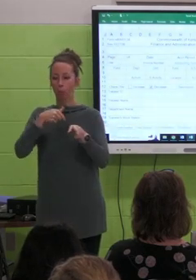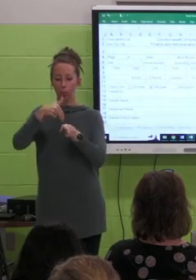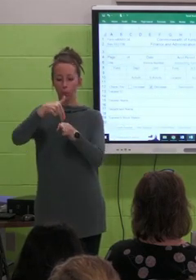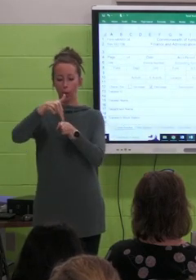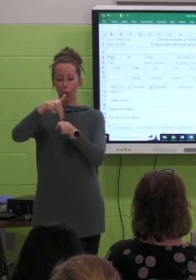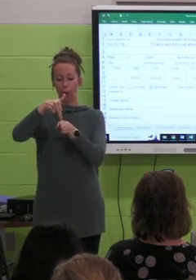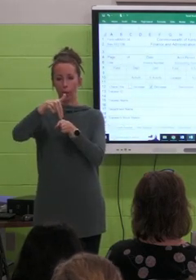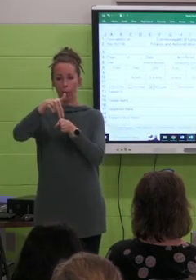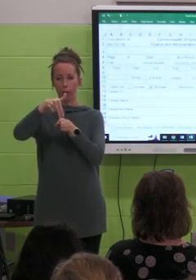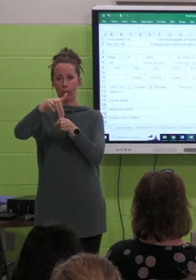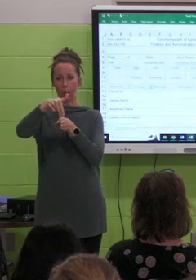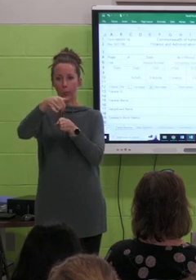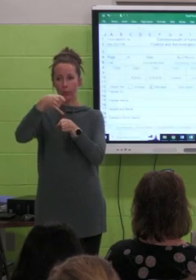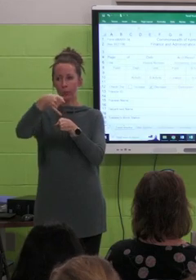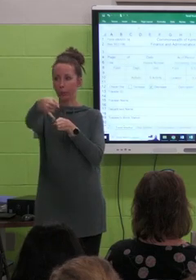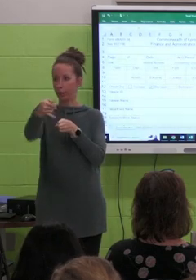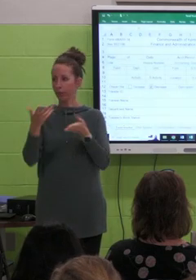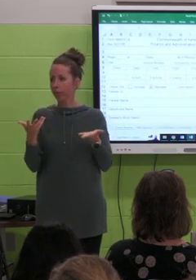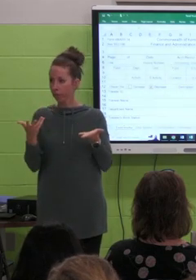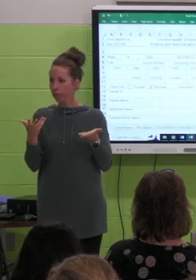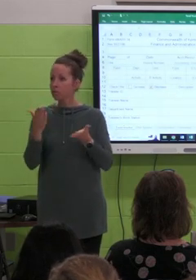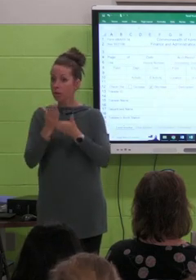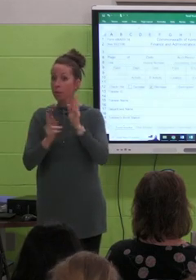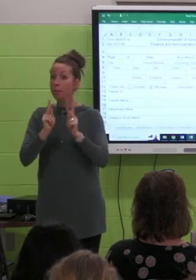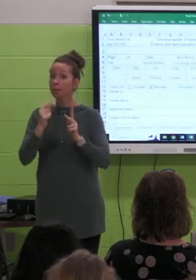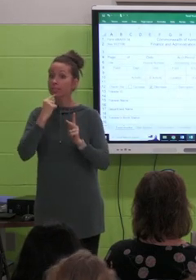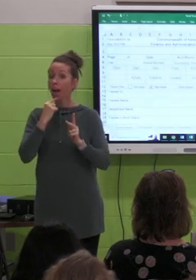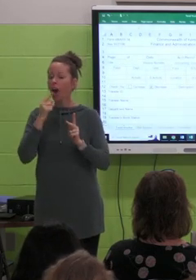things we're going to say to you do it like a school district does it and some things we're